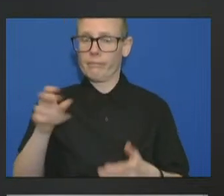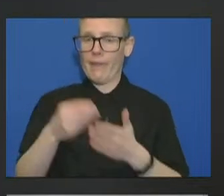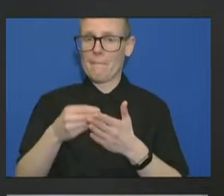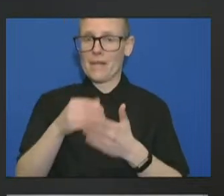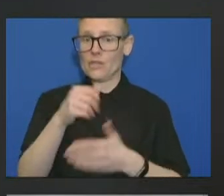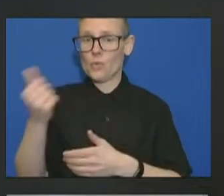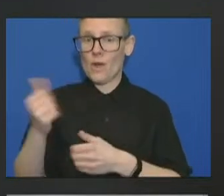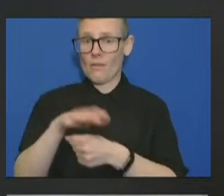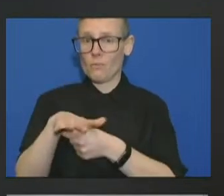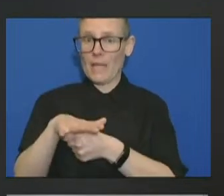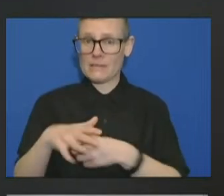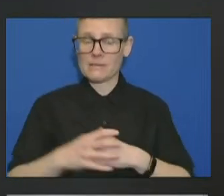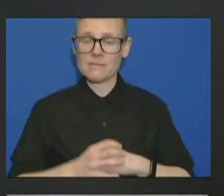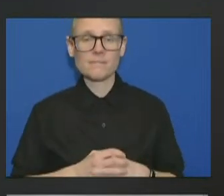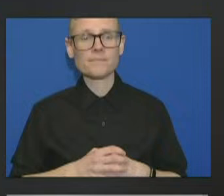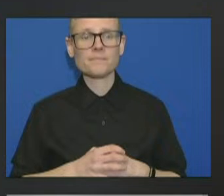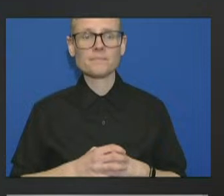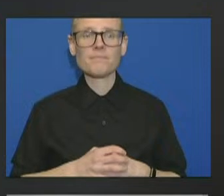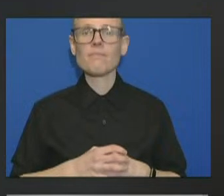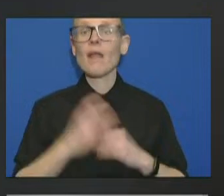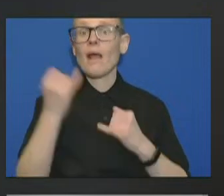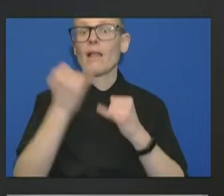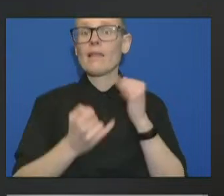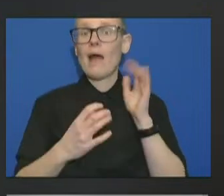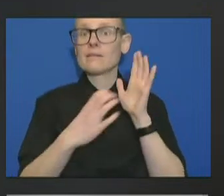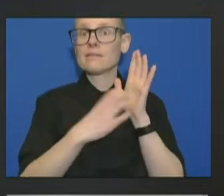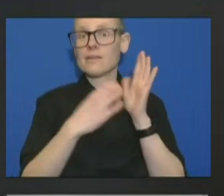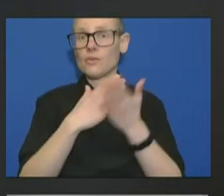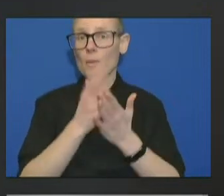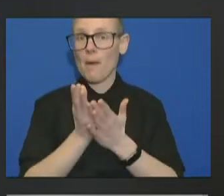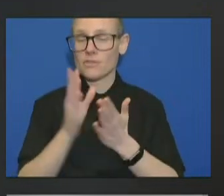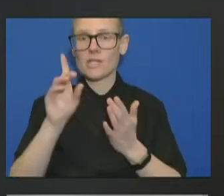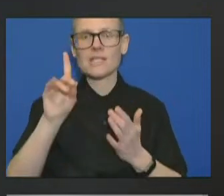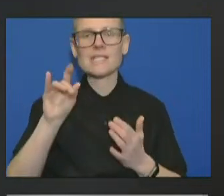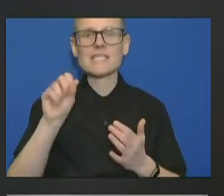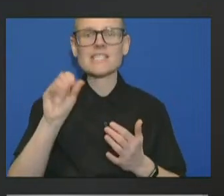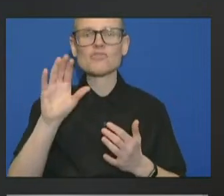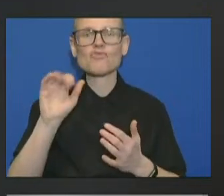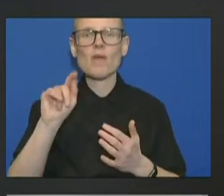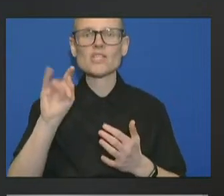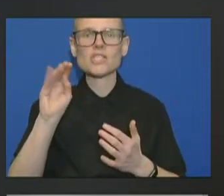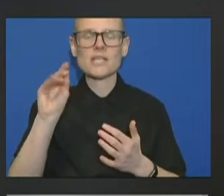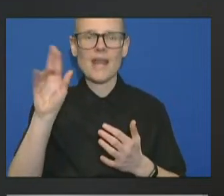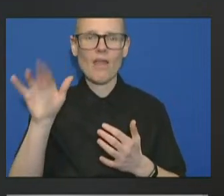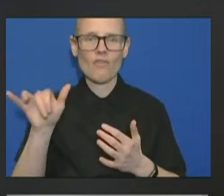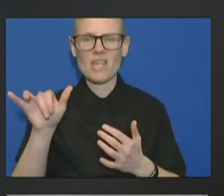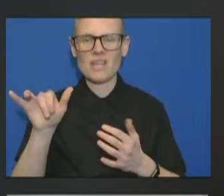test fee covered, we could use that money elsewhere for sure.